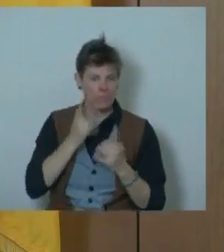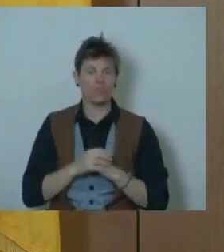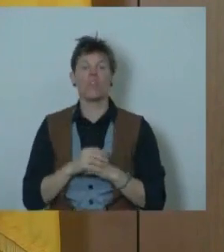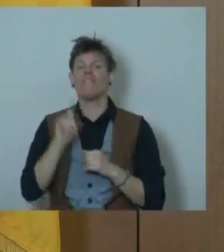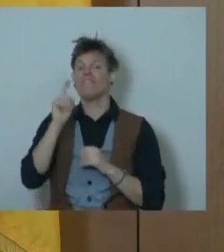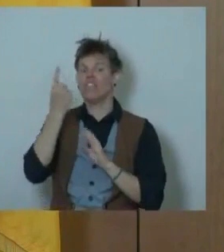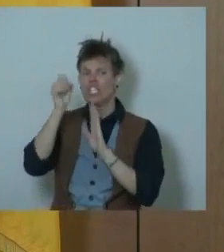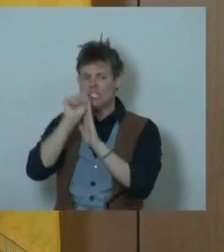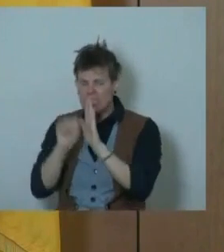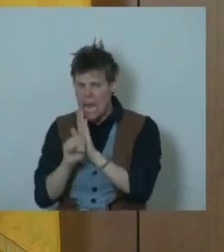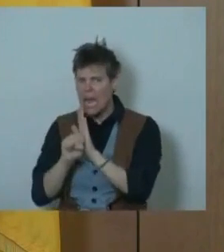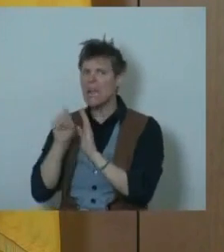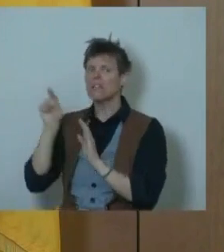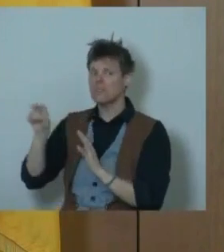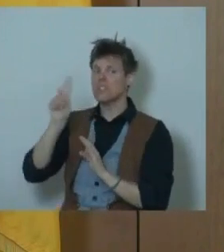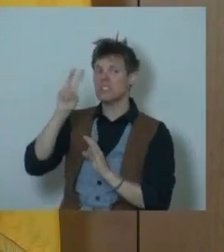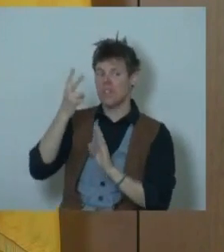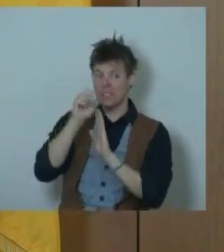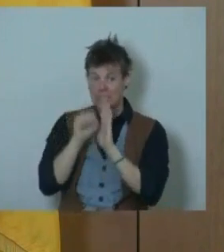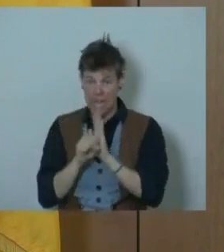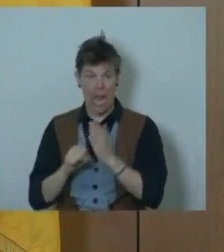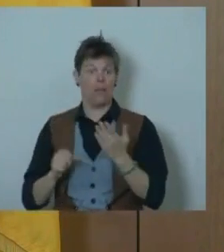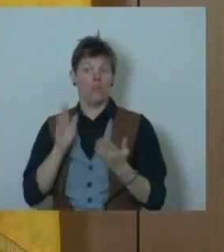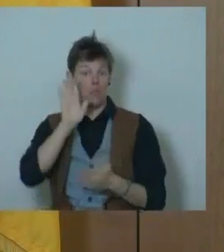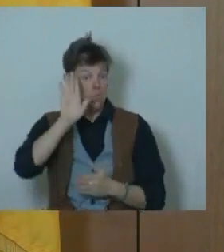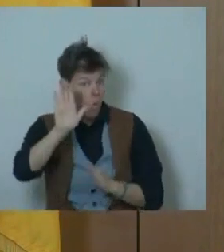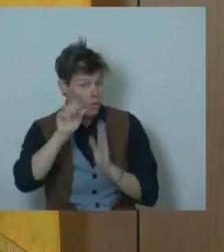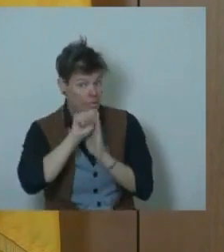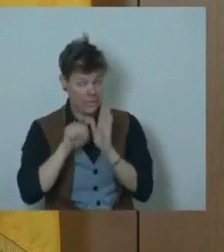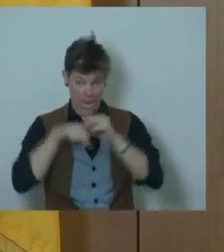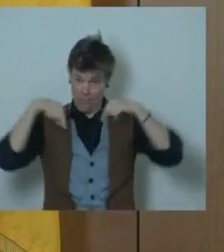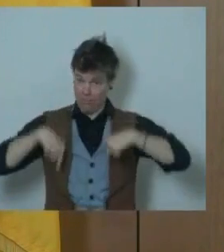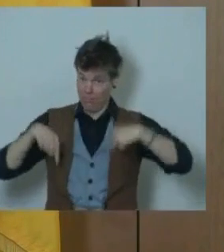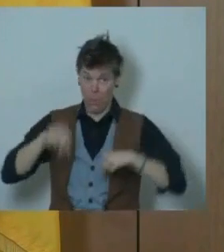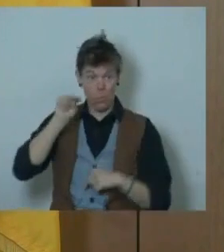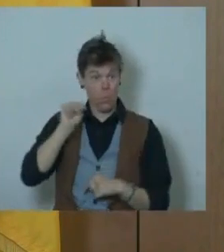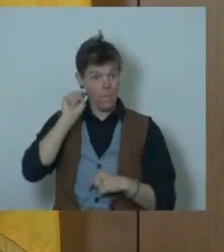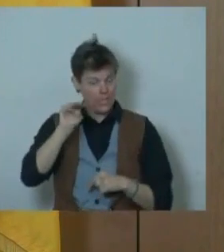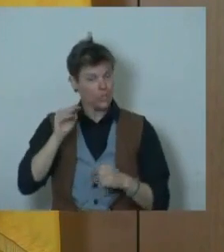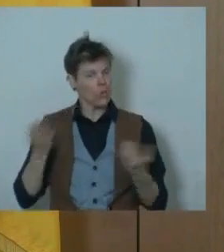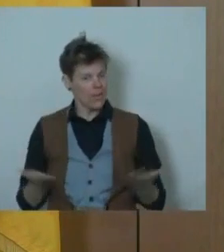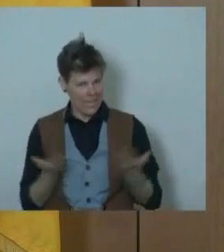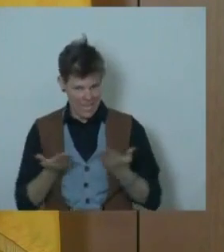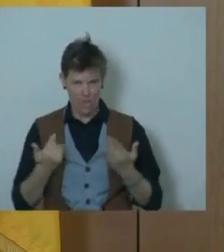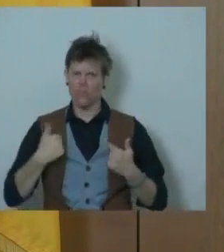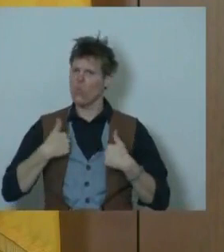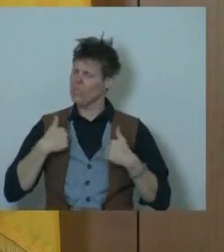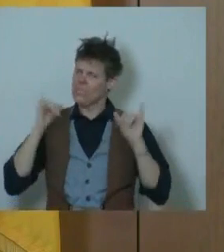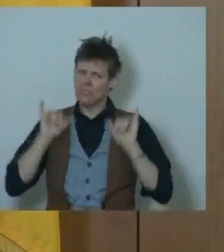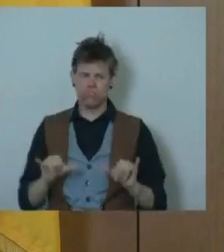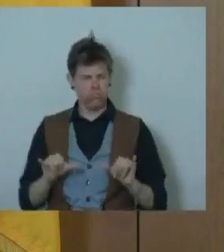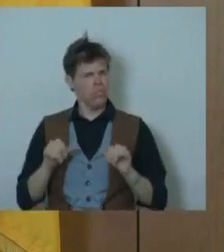THERE HAS BEEN ANY NUMBER OF STATEMENTS THAT SO-AND-SO WAS THE FIRST DATE OR SECOND STATE.